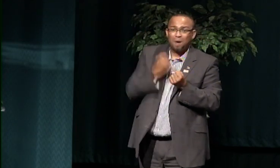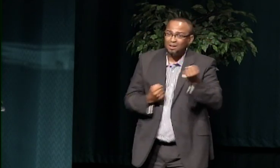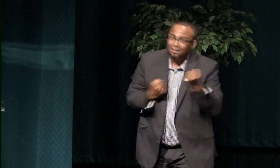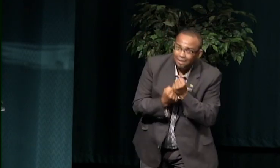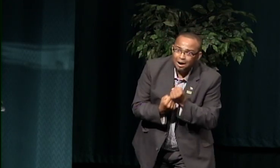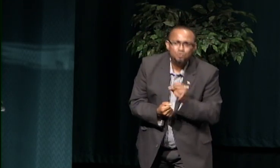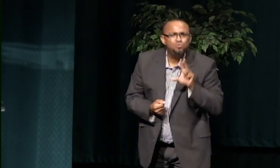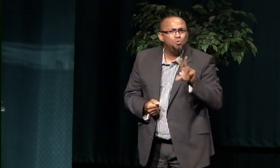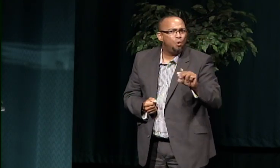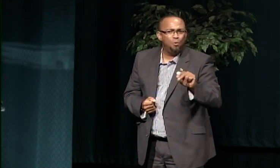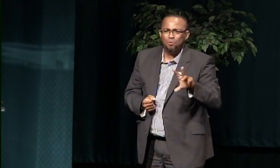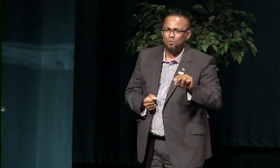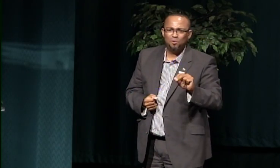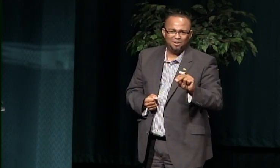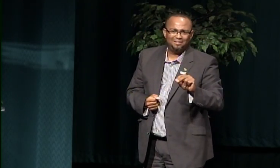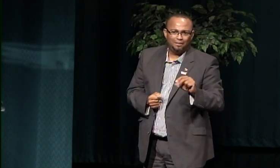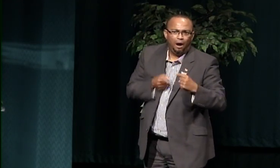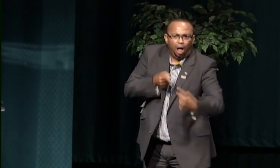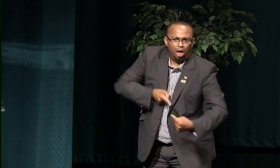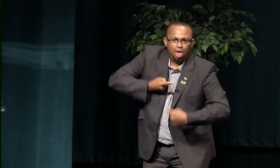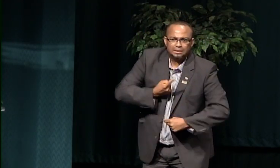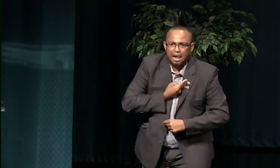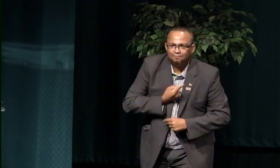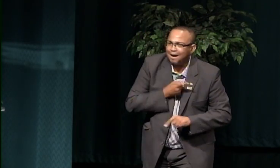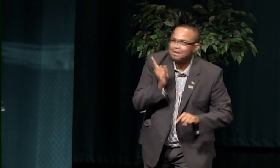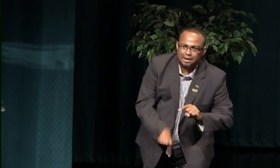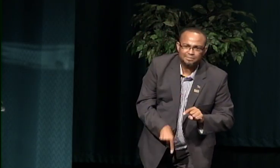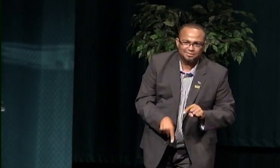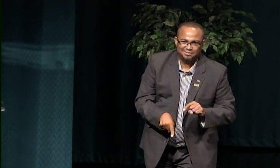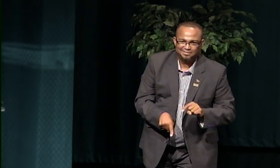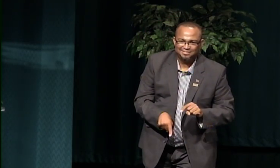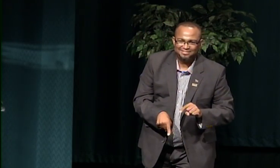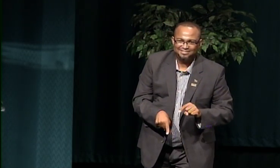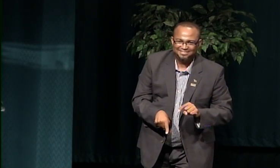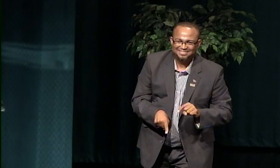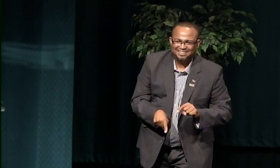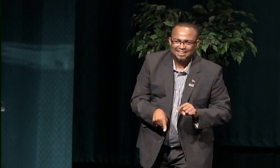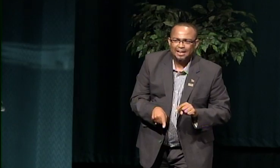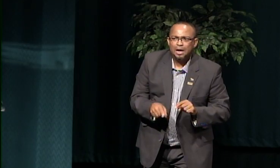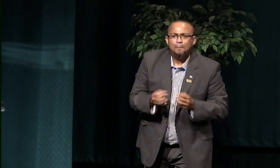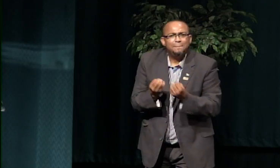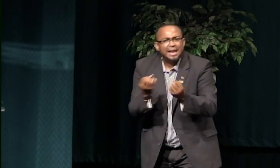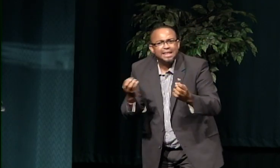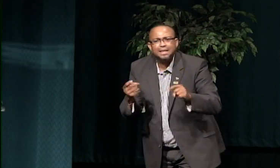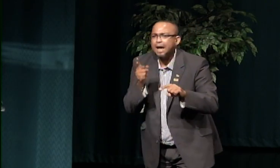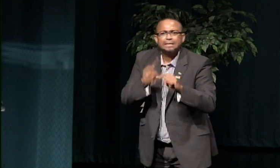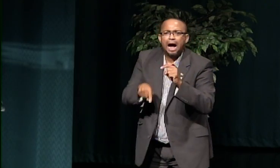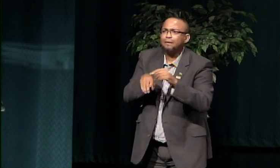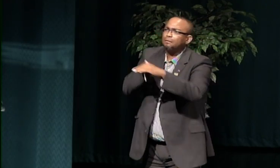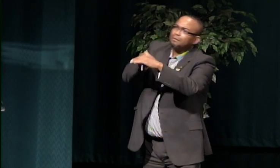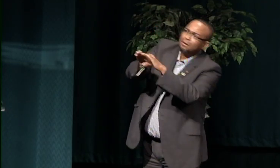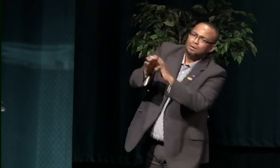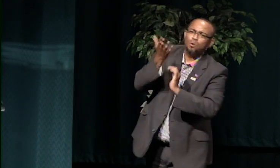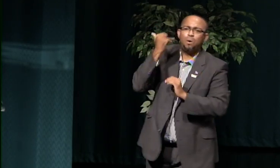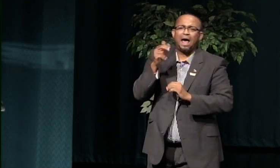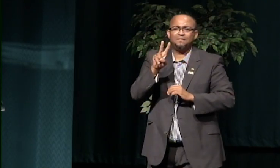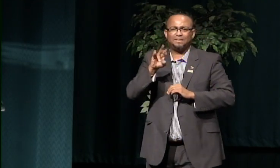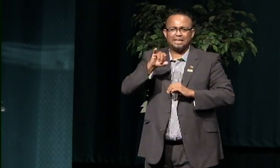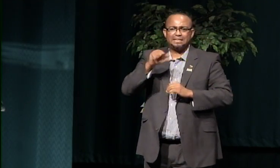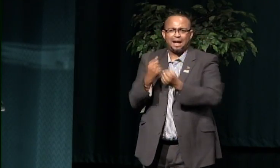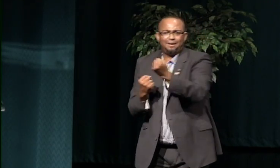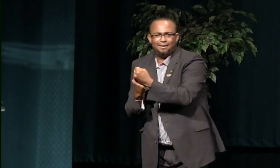And often those in African countries don't have access